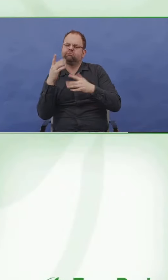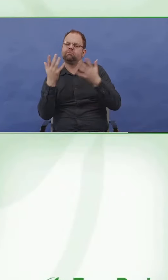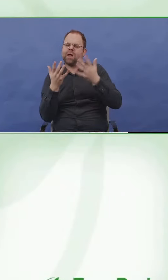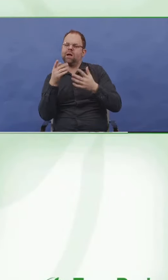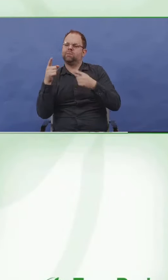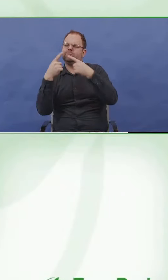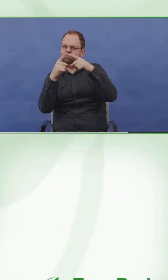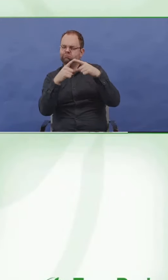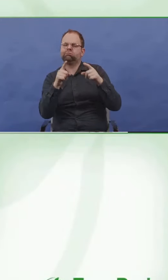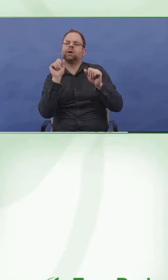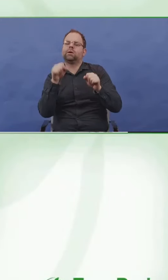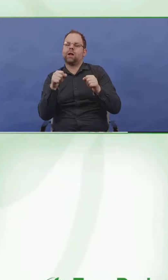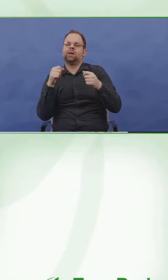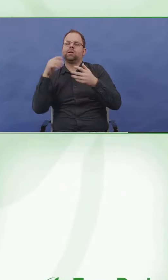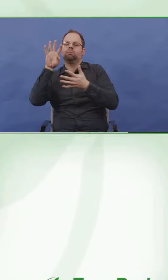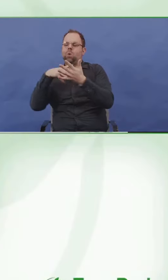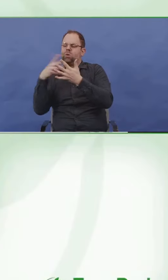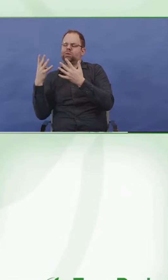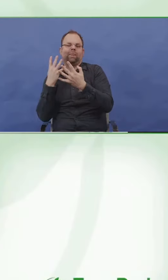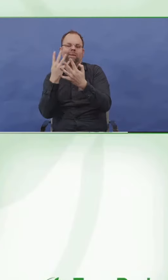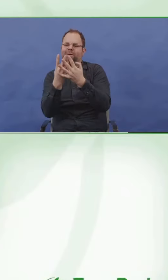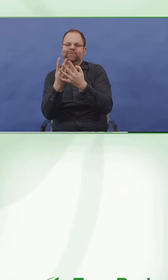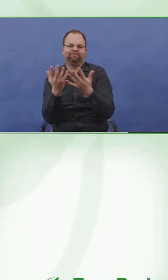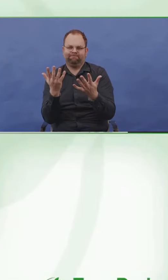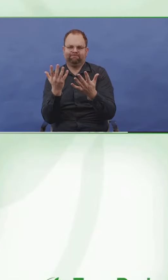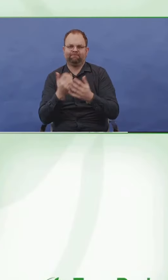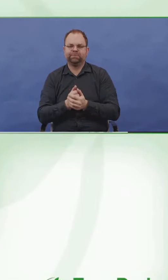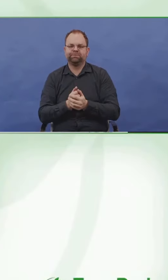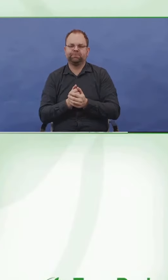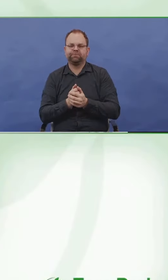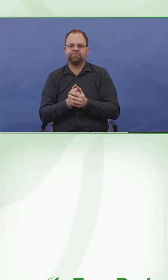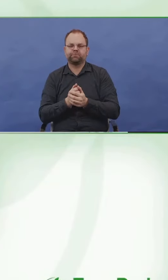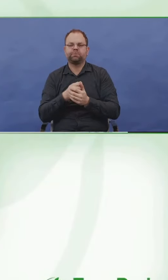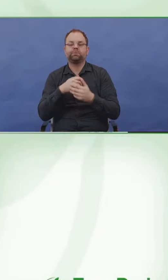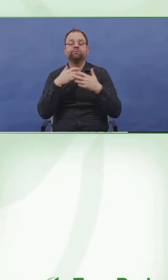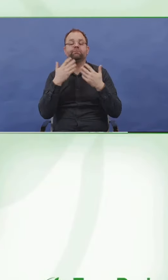the Islay in this area which is also important to get the labour